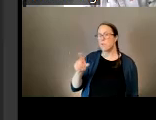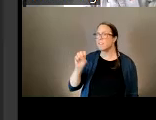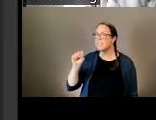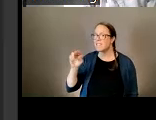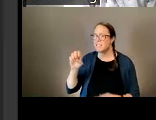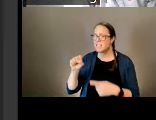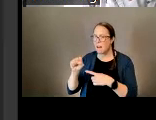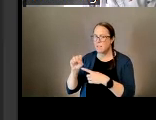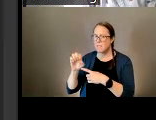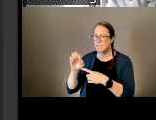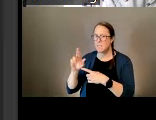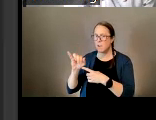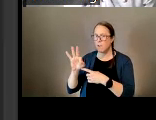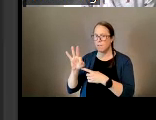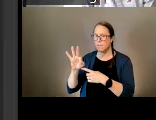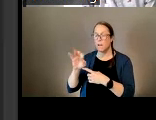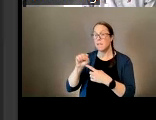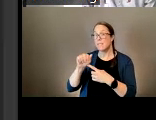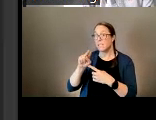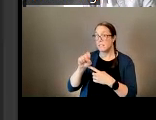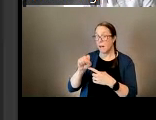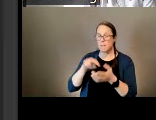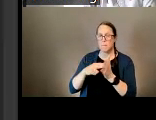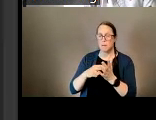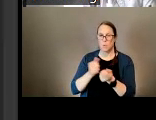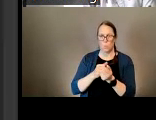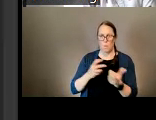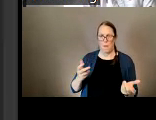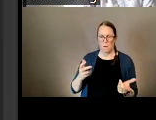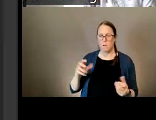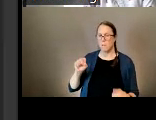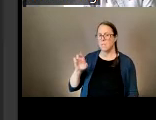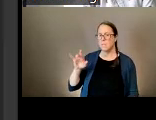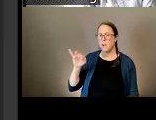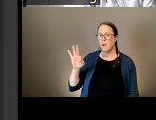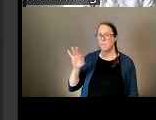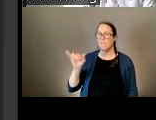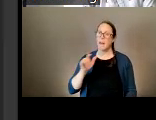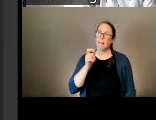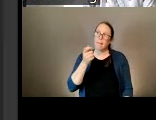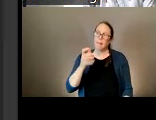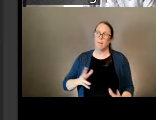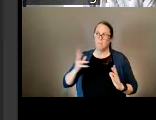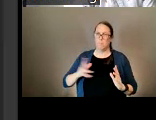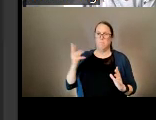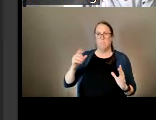So what we're gonna do is select all of our text, change it just to one uniform font.